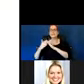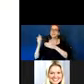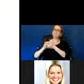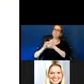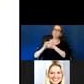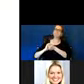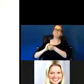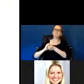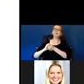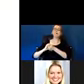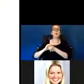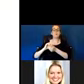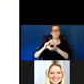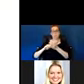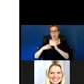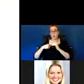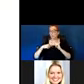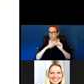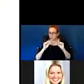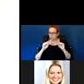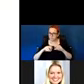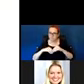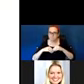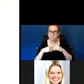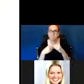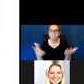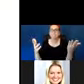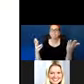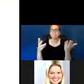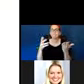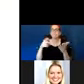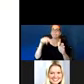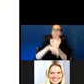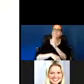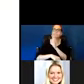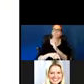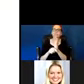an in depth COVID-19 response to our unhoused neighbors.